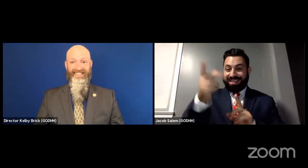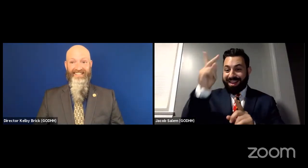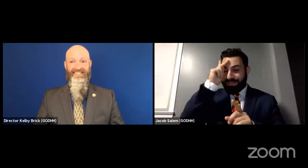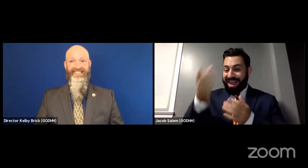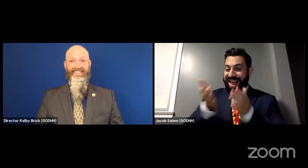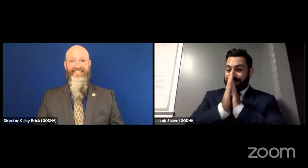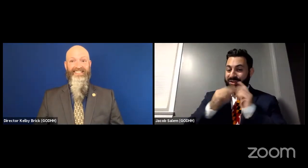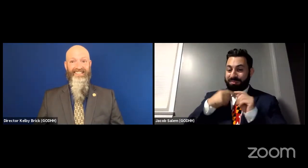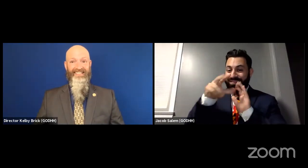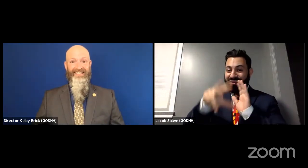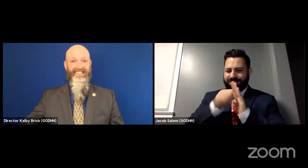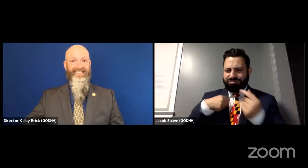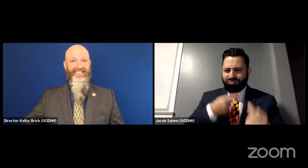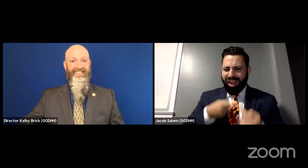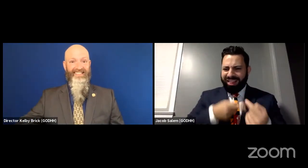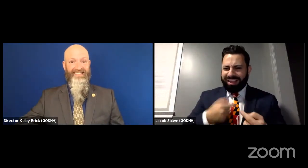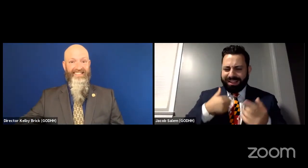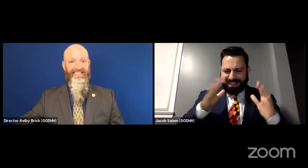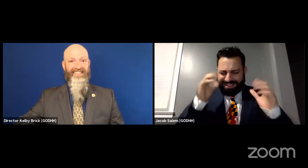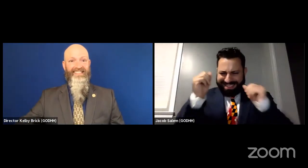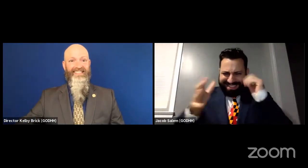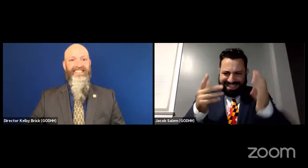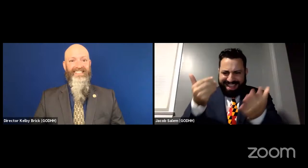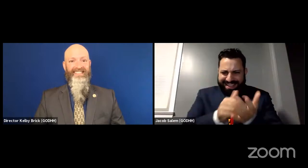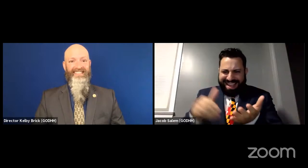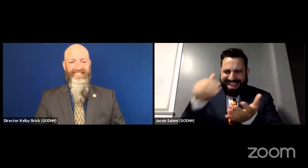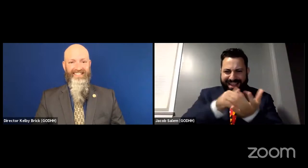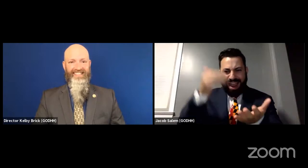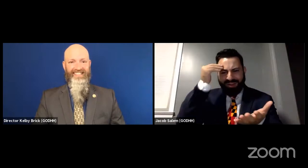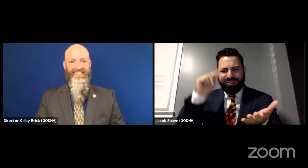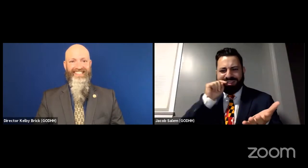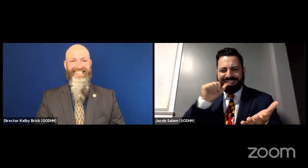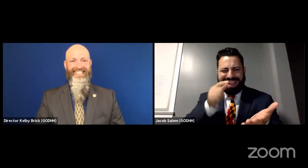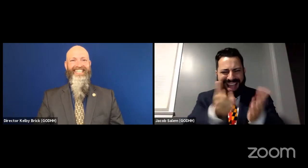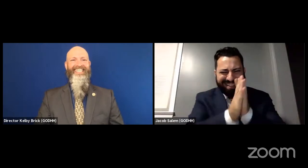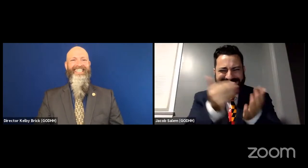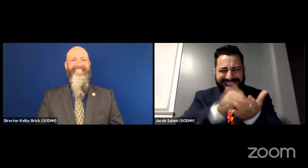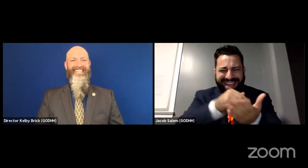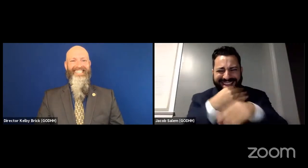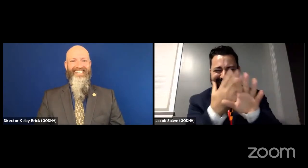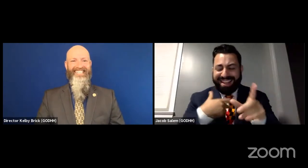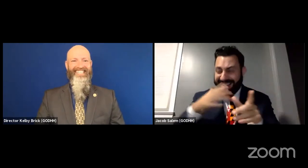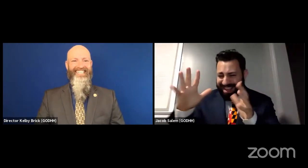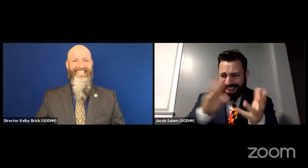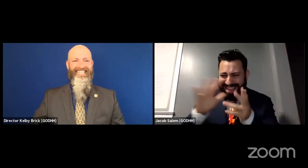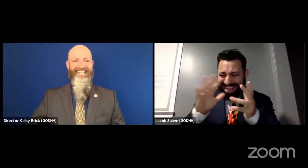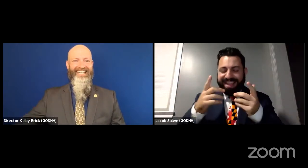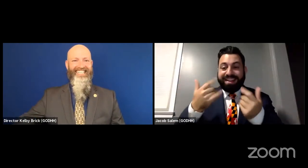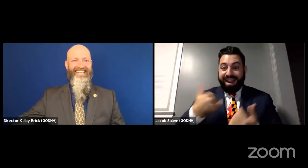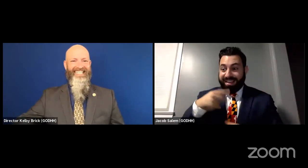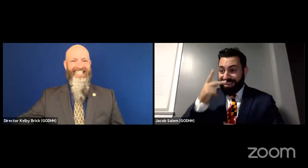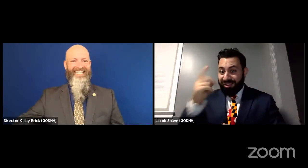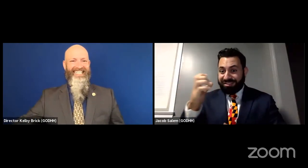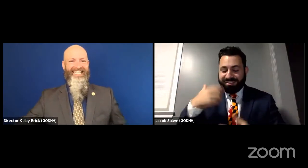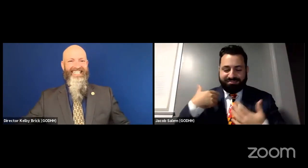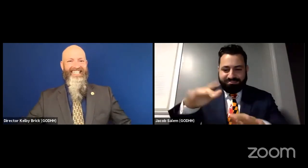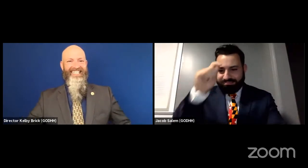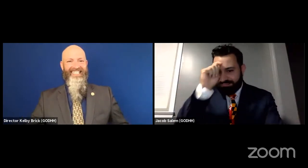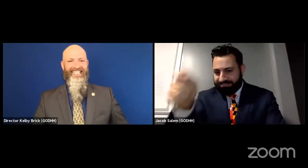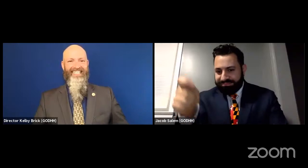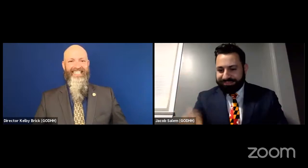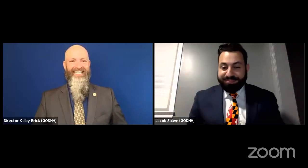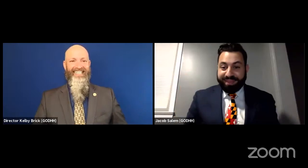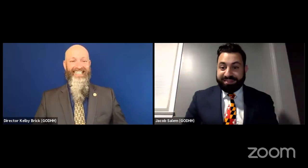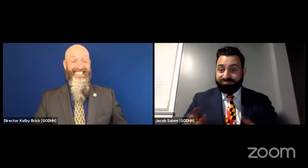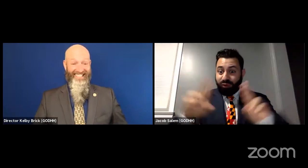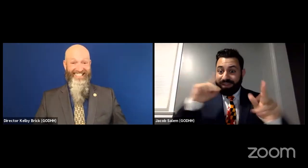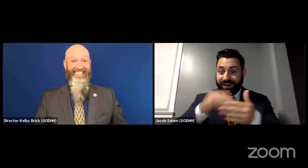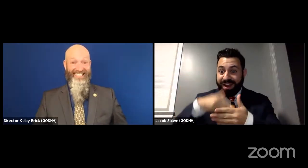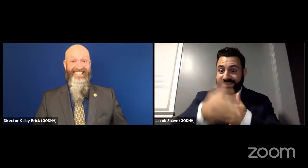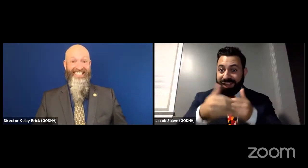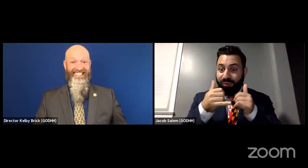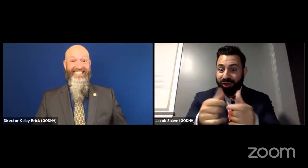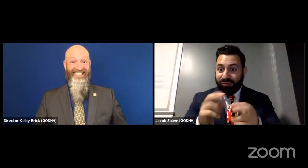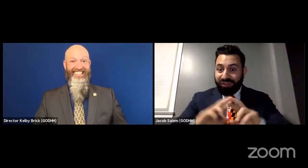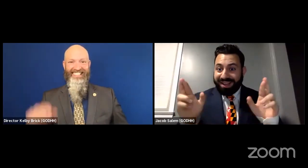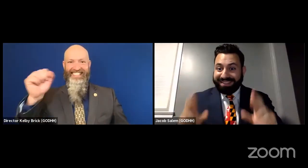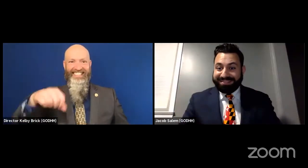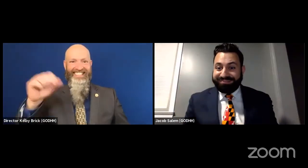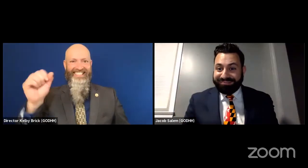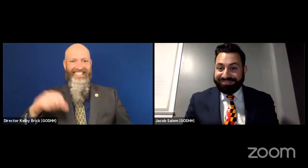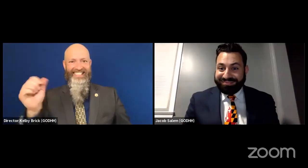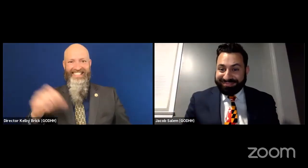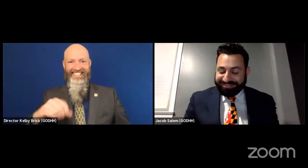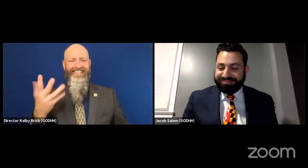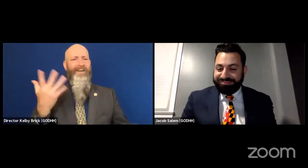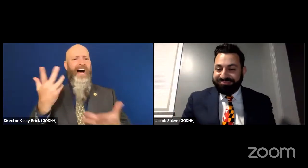you seen them all? When Kelby asked me to do a video, it took 20 takes. Hats off to